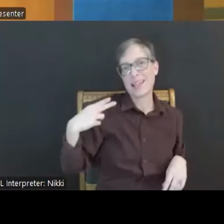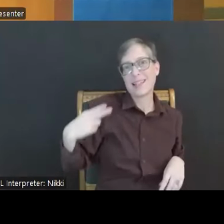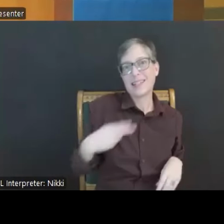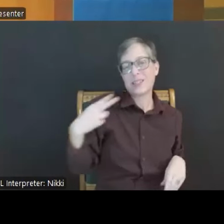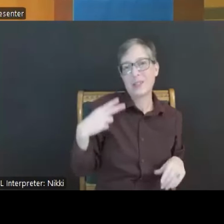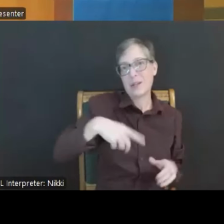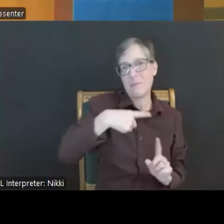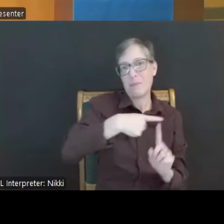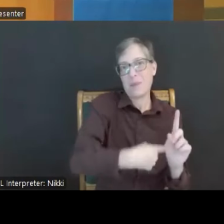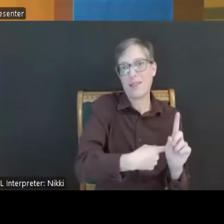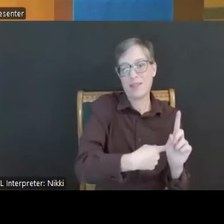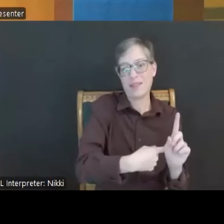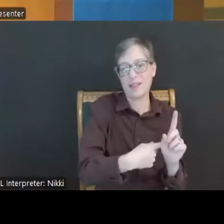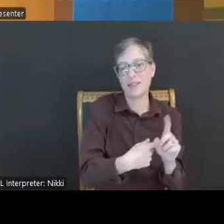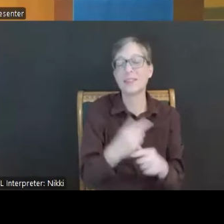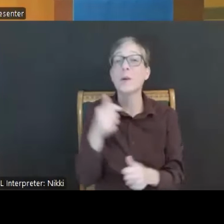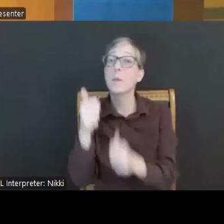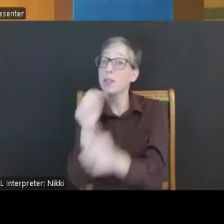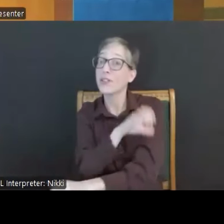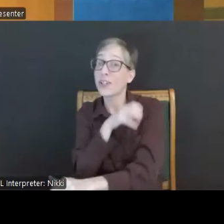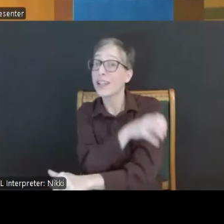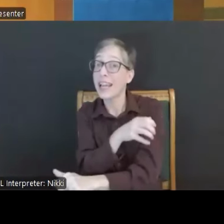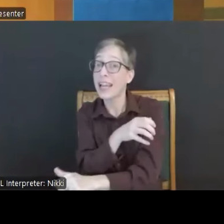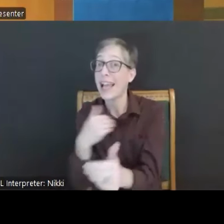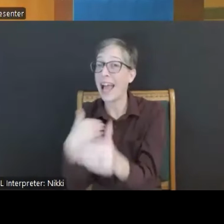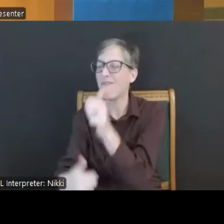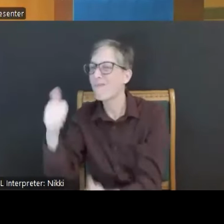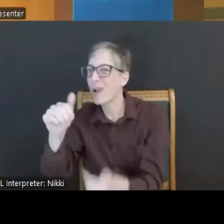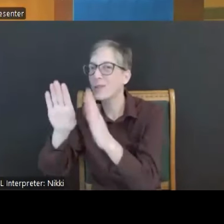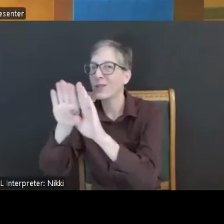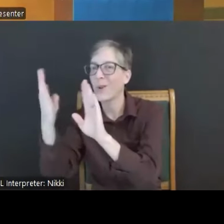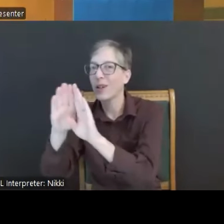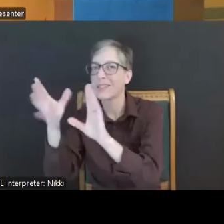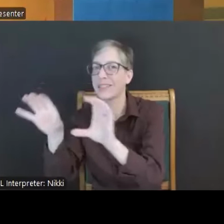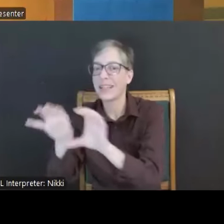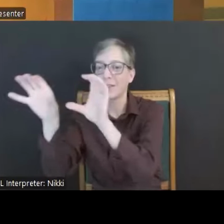planet can can decorate the most doors I'mma brag on mine the last one right there is like